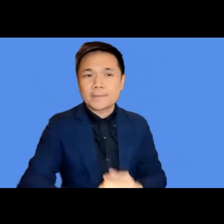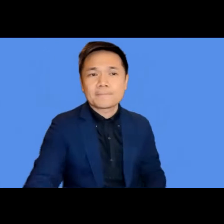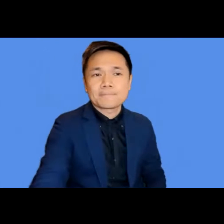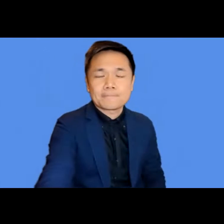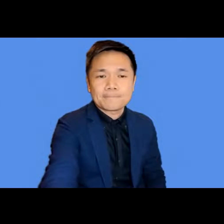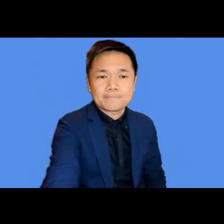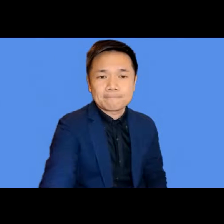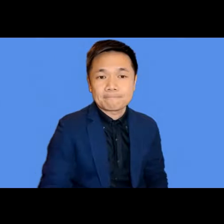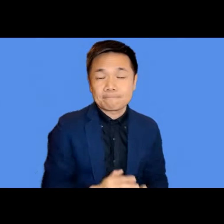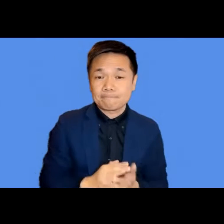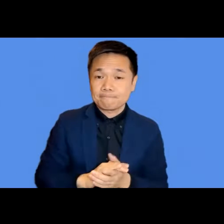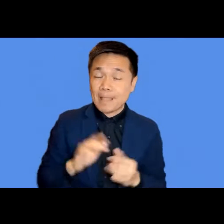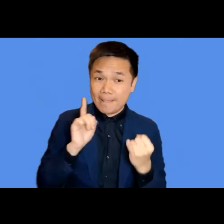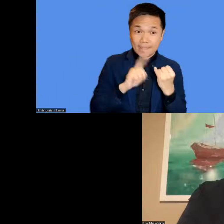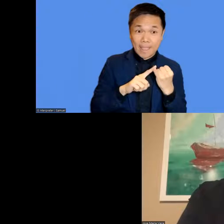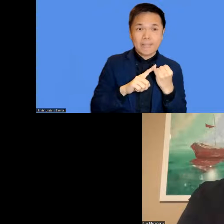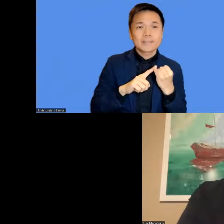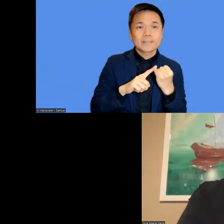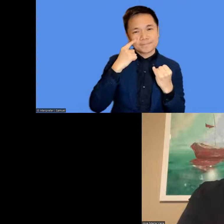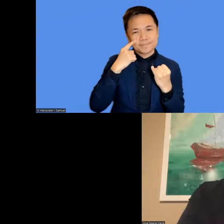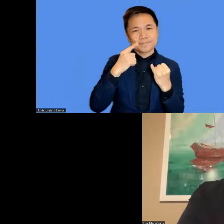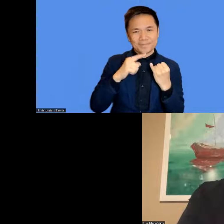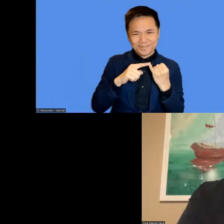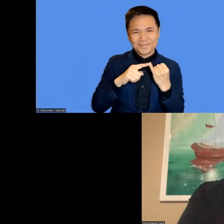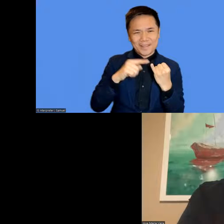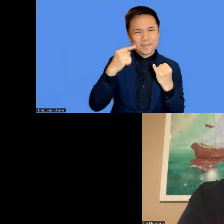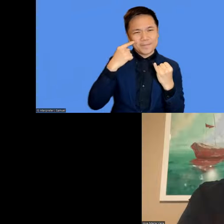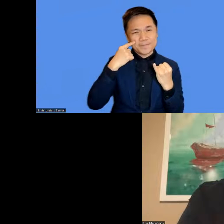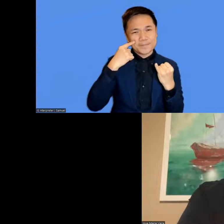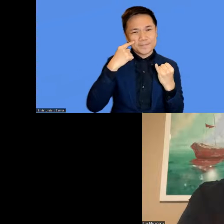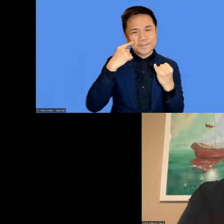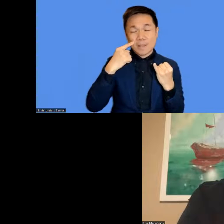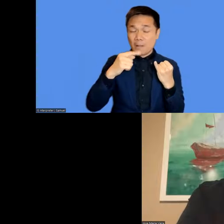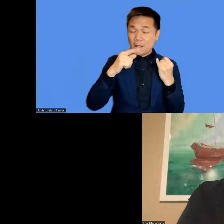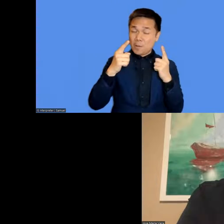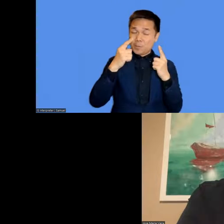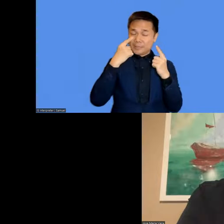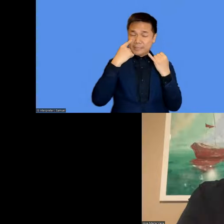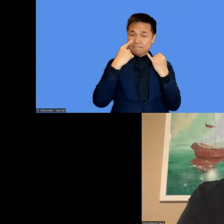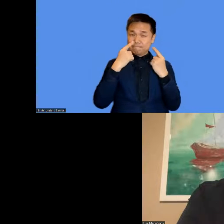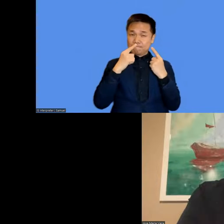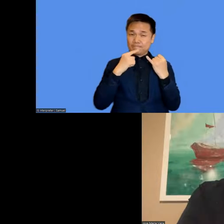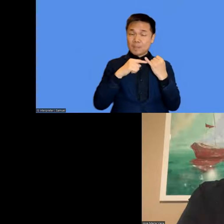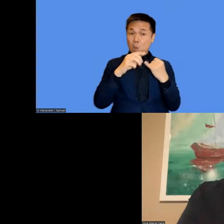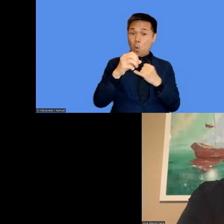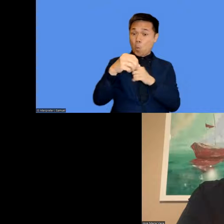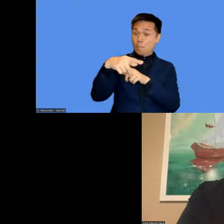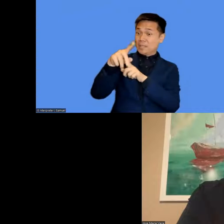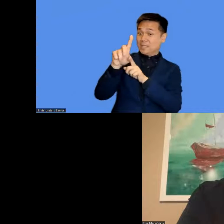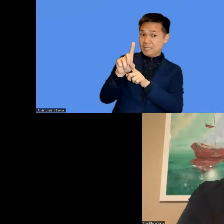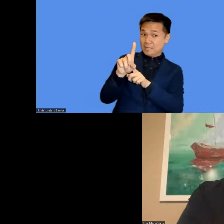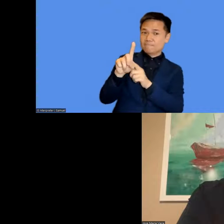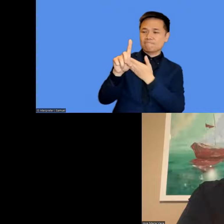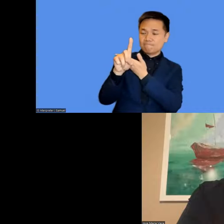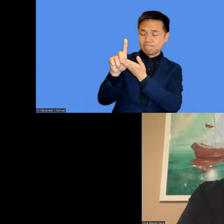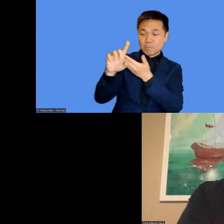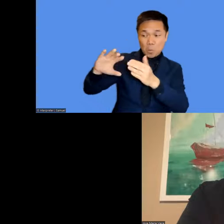The last thing that I would say, this will recap the fact that OPDs are still in this